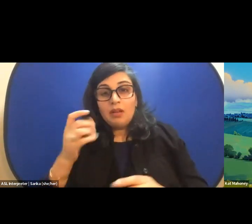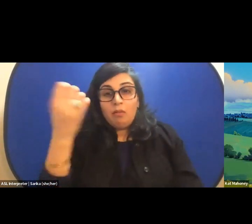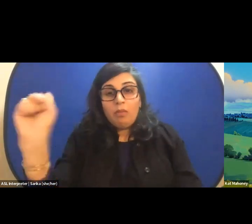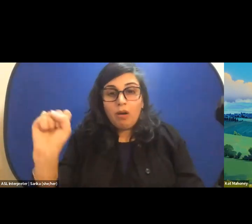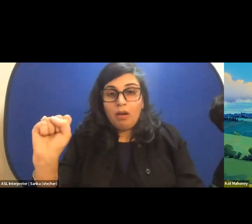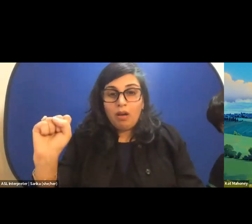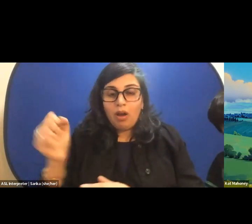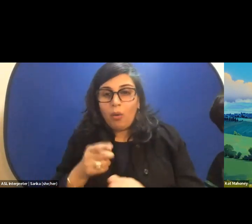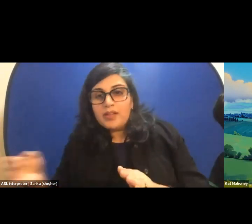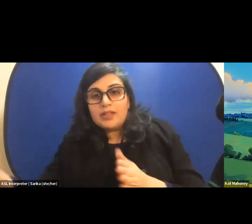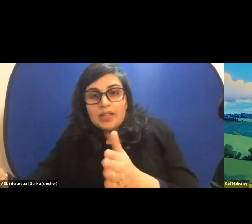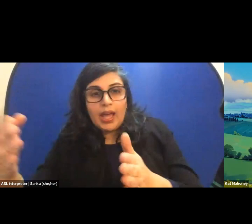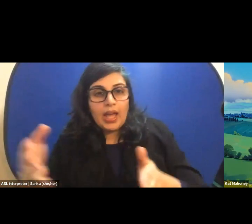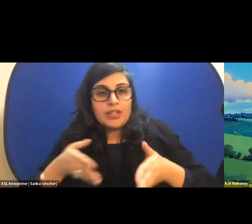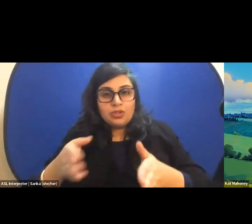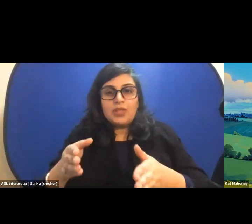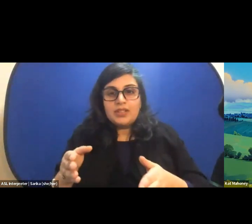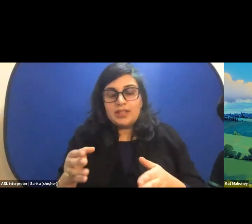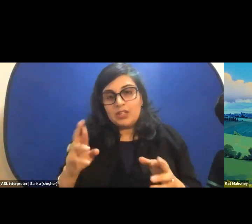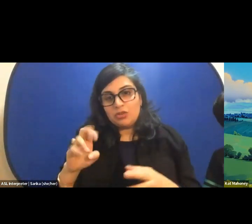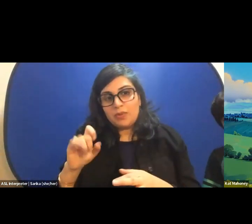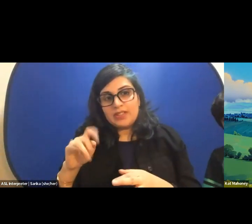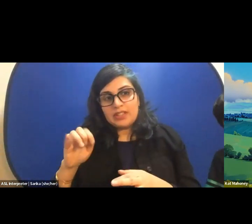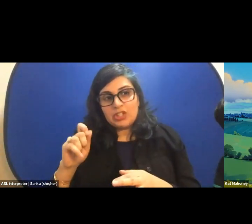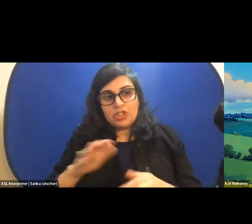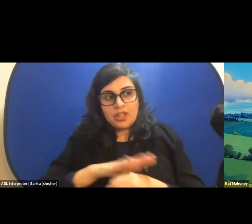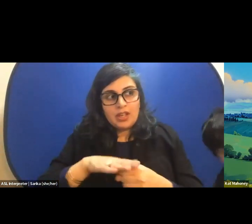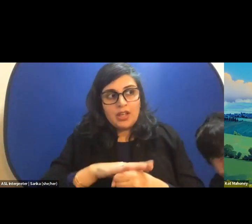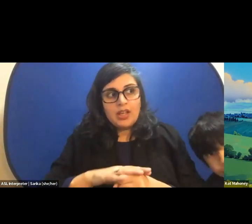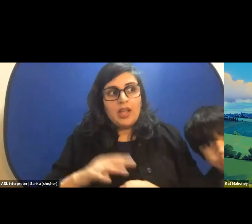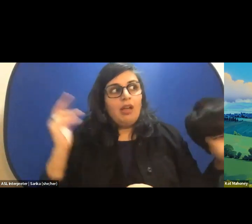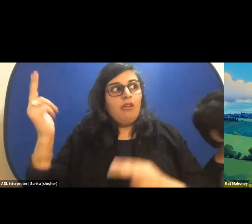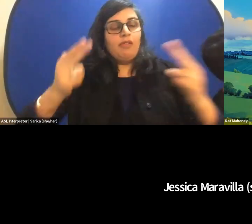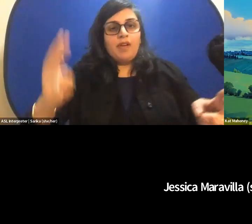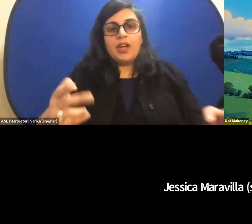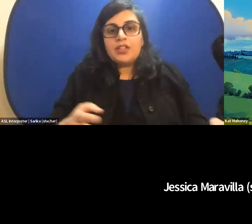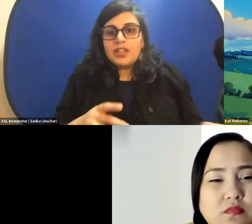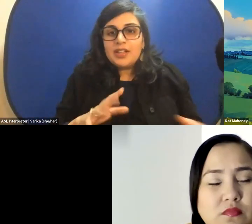box. They throw grenades in front of the people and come up behind. So you are trapped. I saw